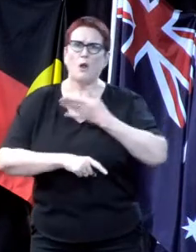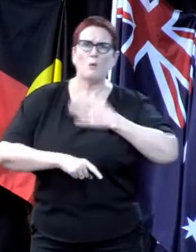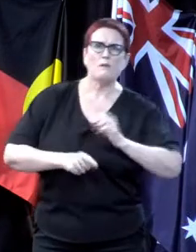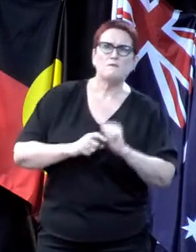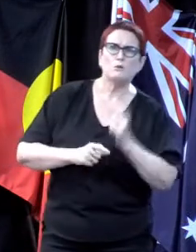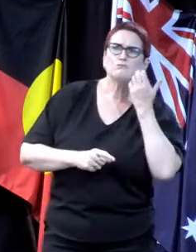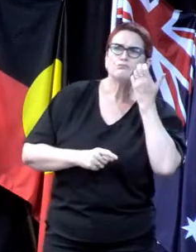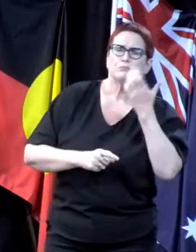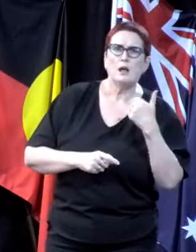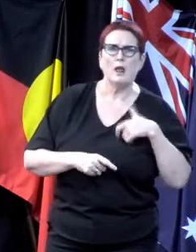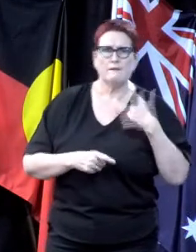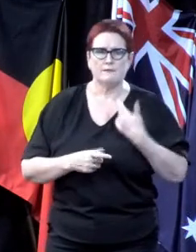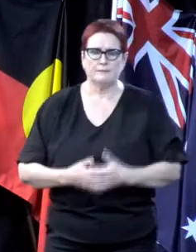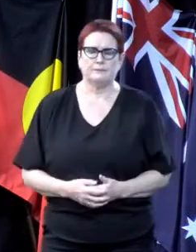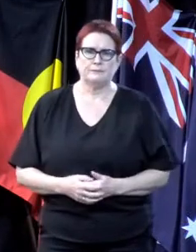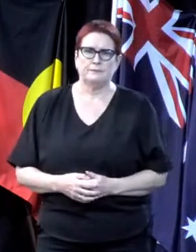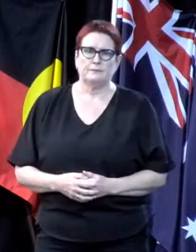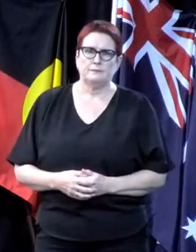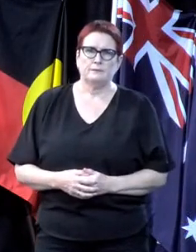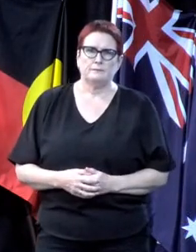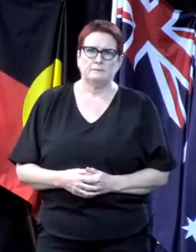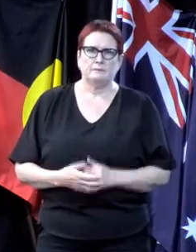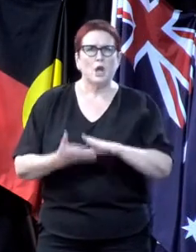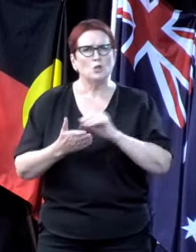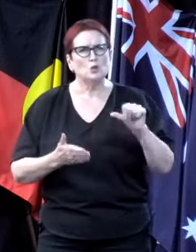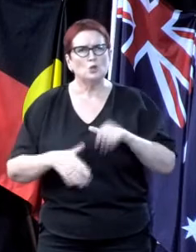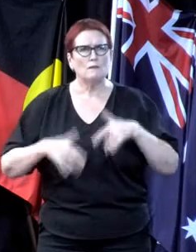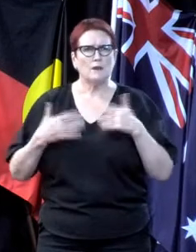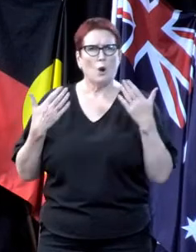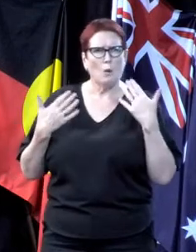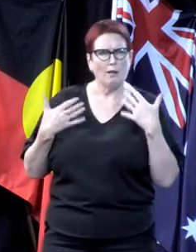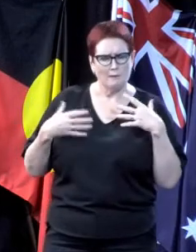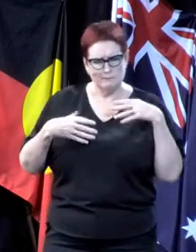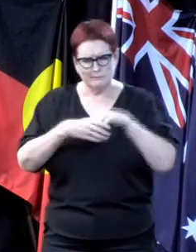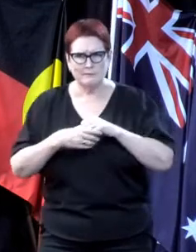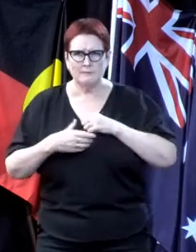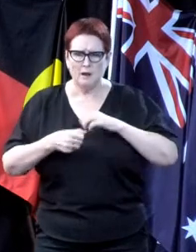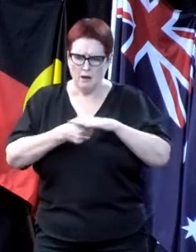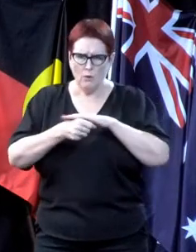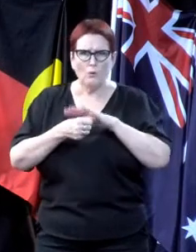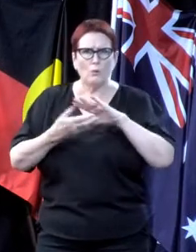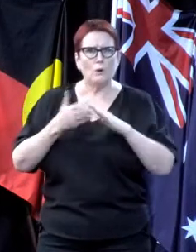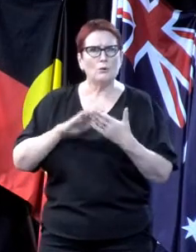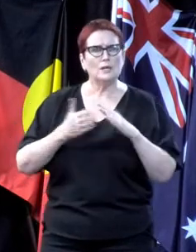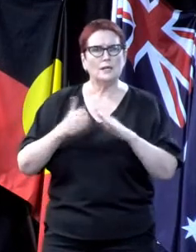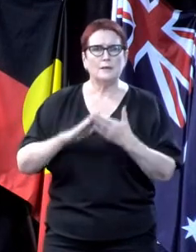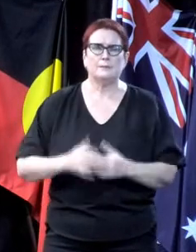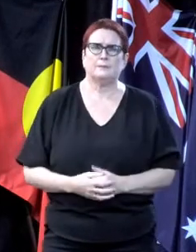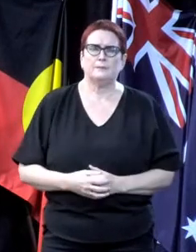The feeling of being welcomed and belonging to their local community and gaining quality learning alongside their peers.